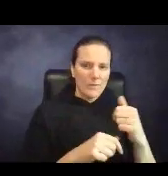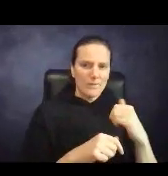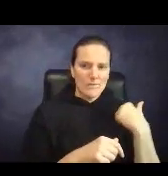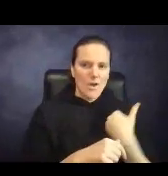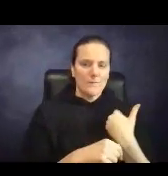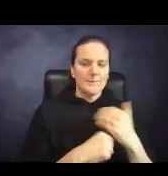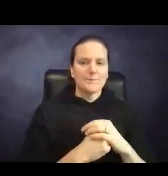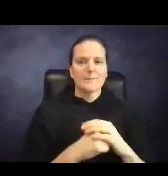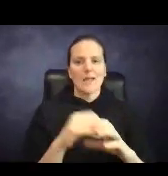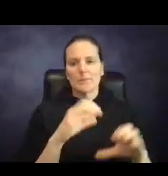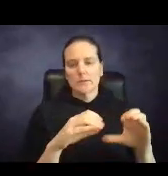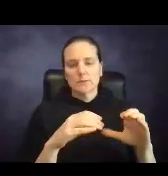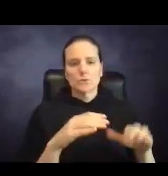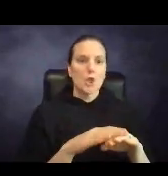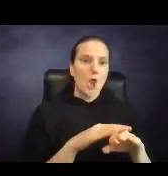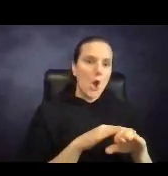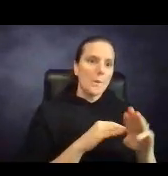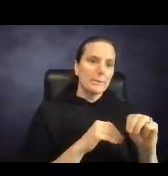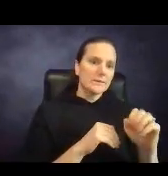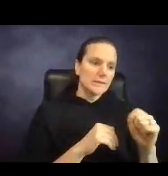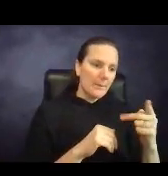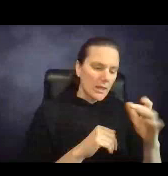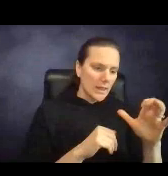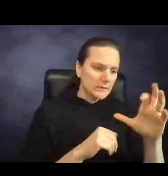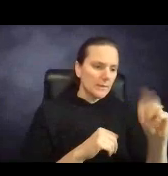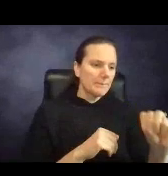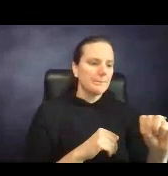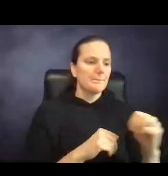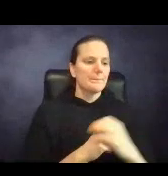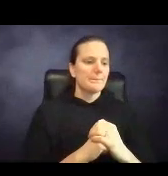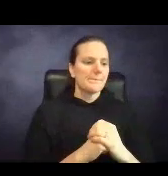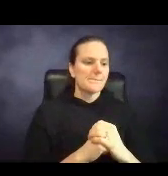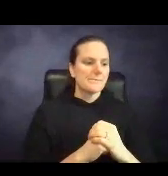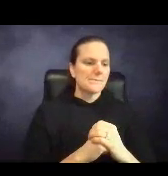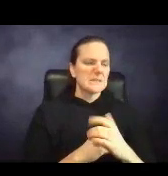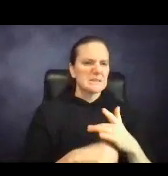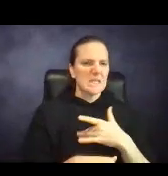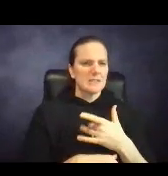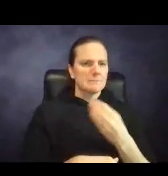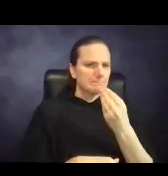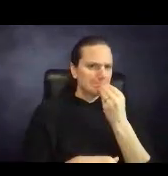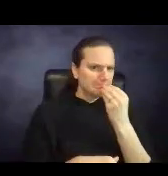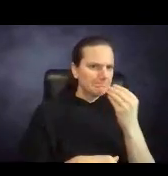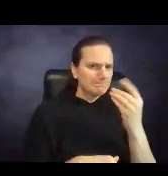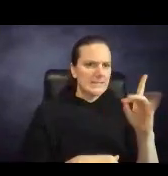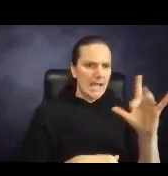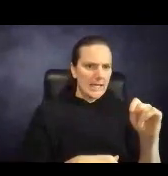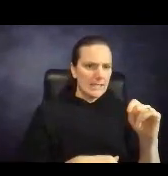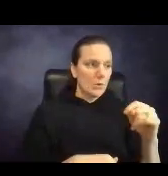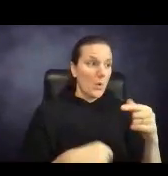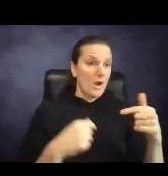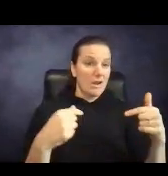Sluggish metabolism need for liver detoxification, often diet or gut health. Okay, testosterone.